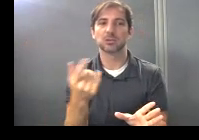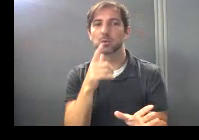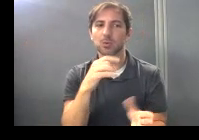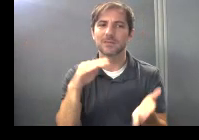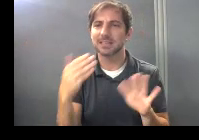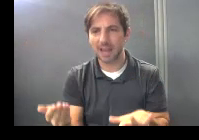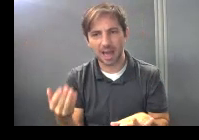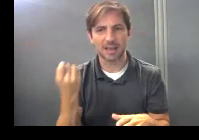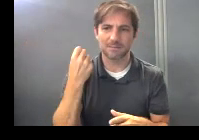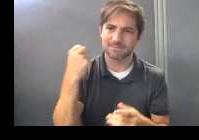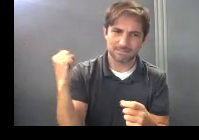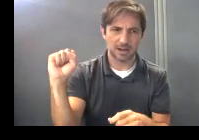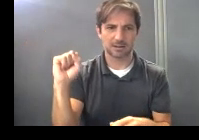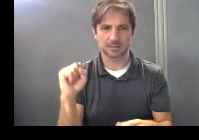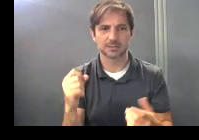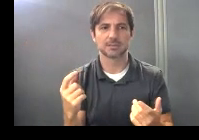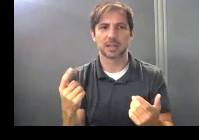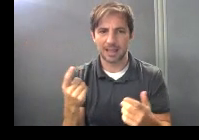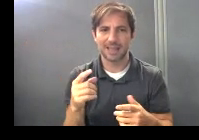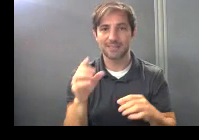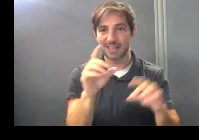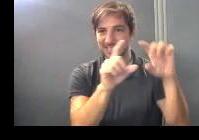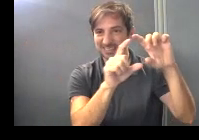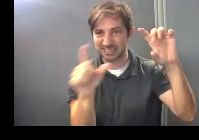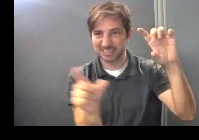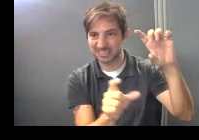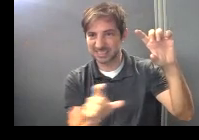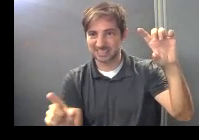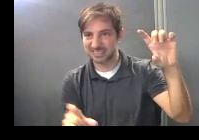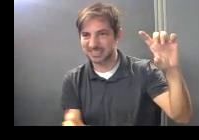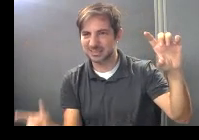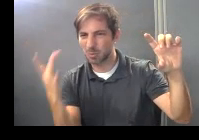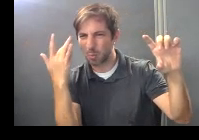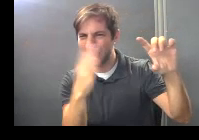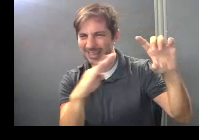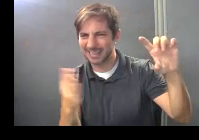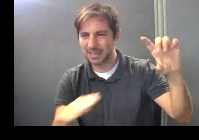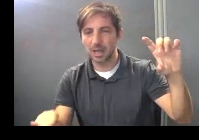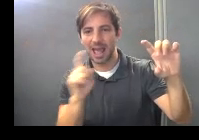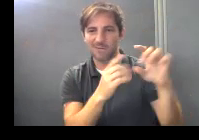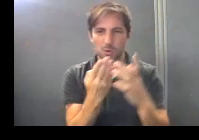THE ZIG ZAG BAND, PEOPLE MUST MOVE AROUND AND PAST BARRIERS AND CREATIVE IN DOING SO.